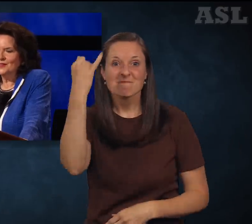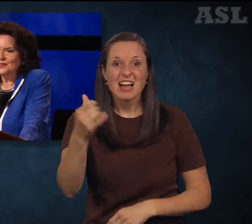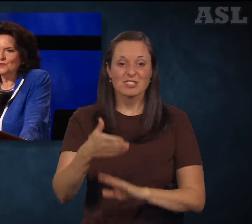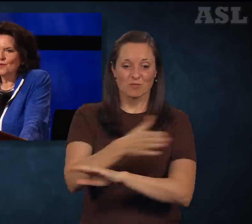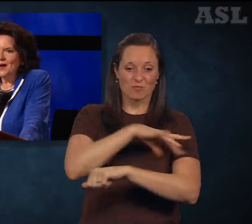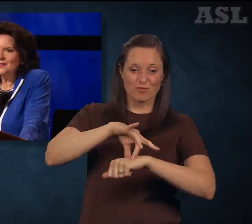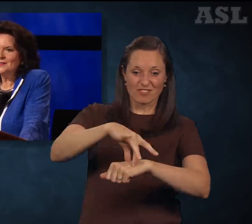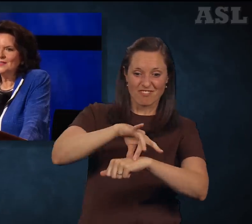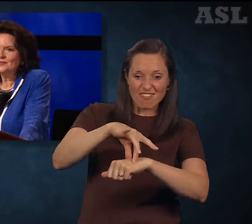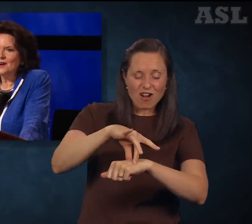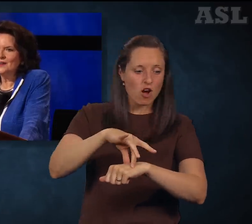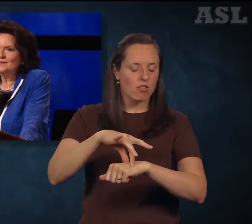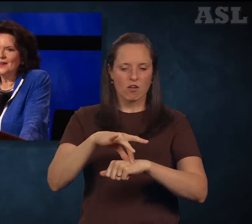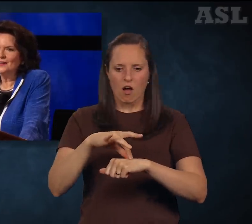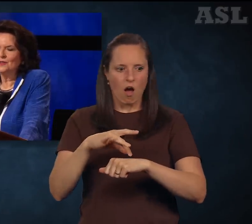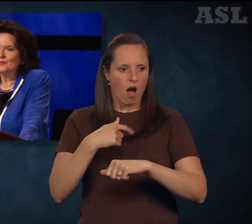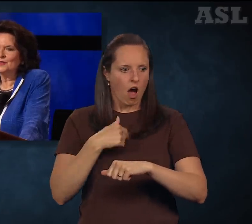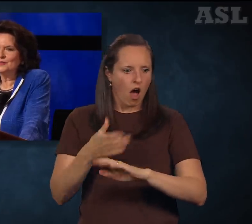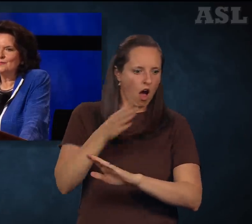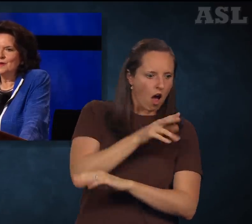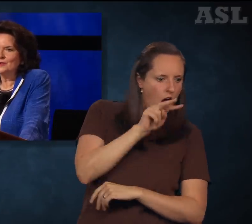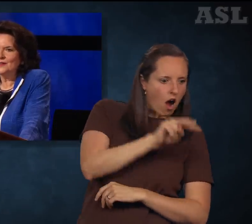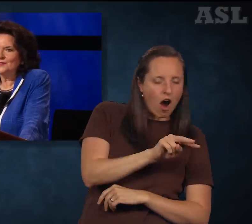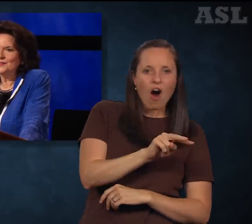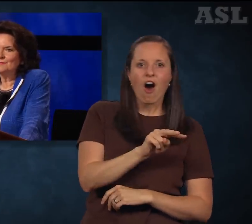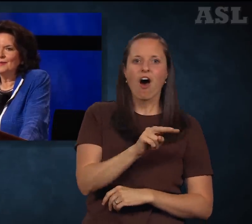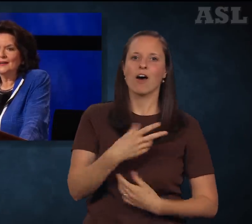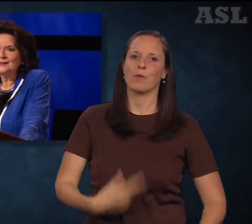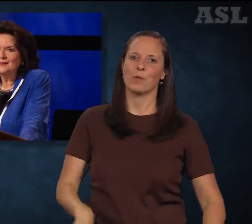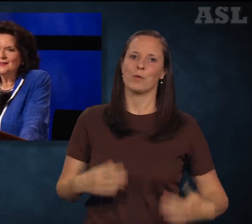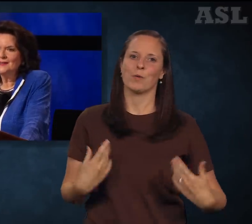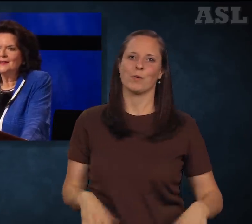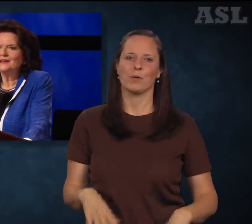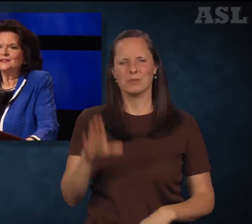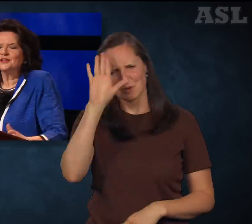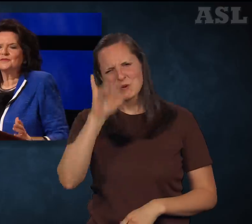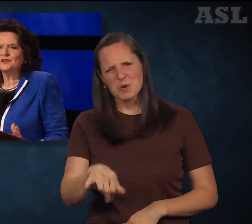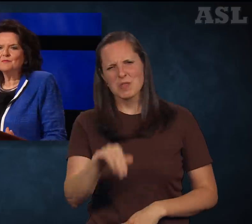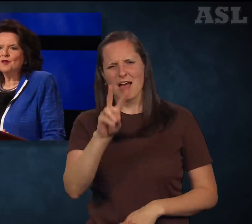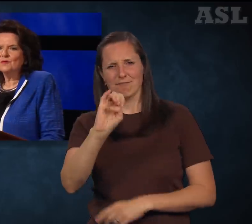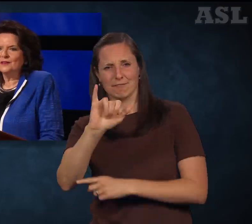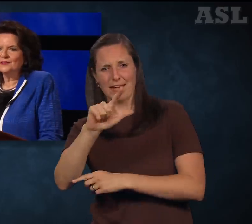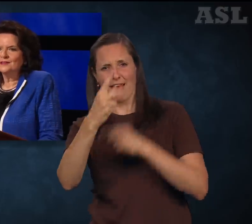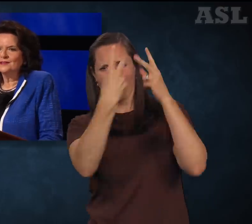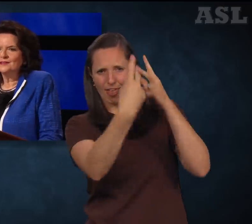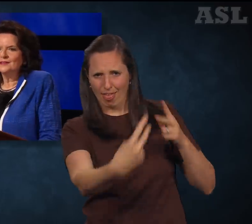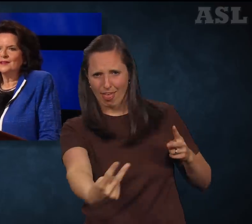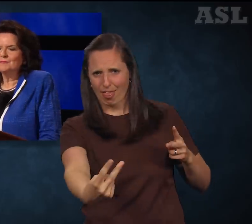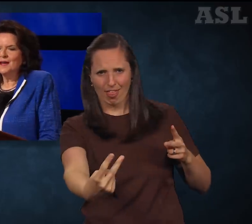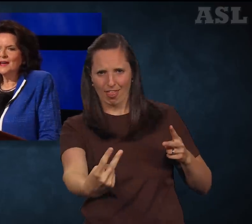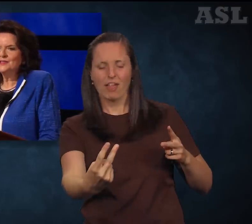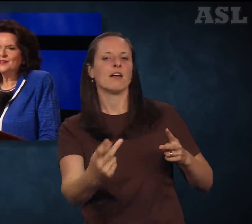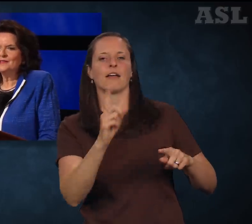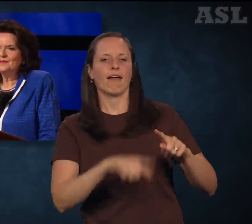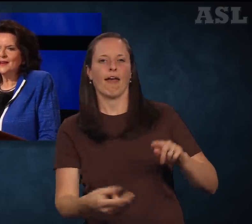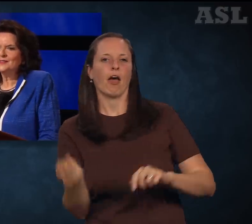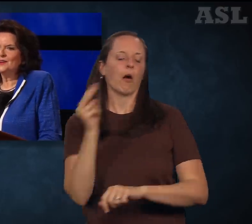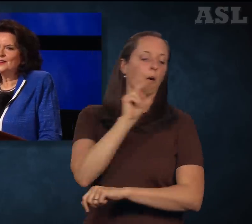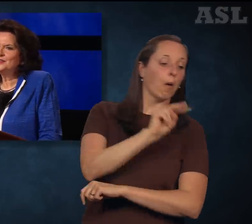OF COURSE WE REALIZE THAT THE LORD HAS WISELY DRAWN A VEIL